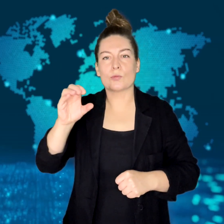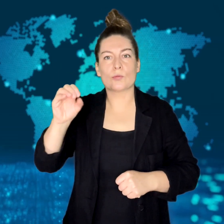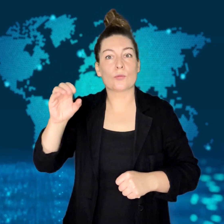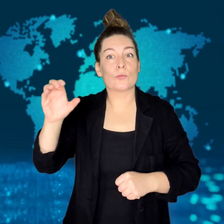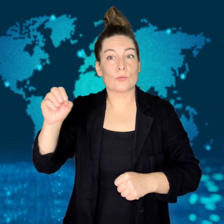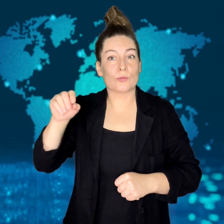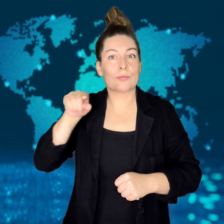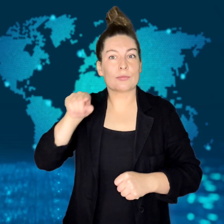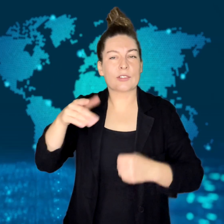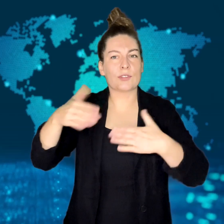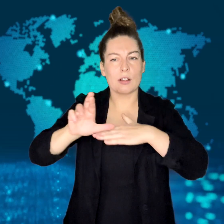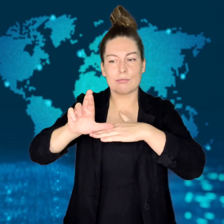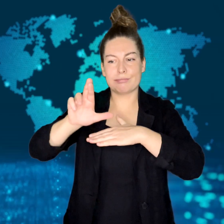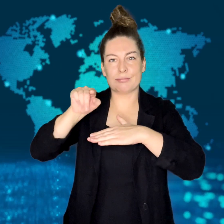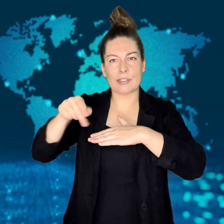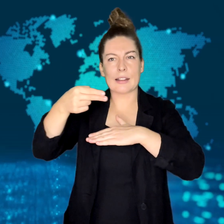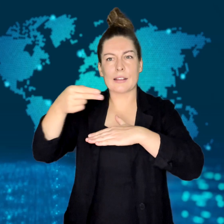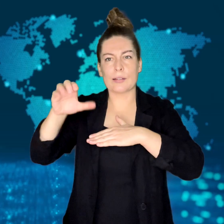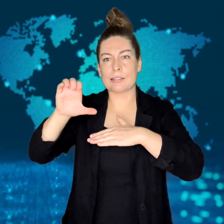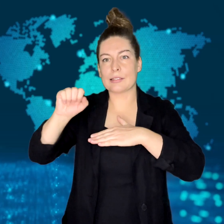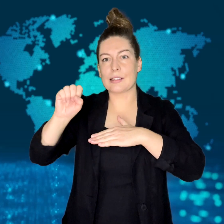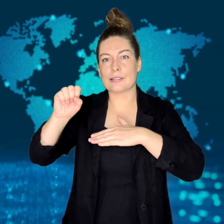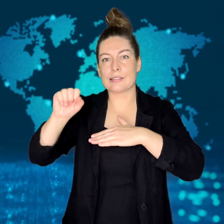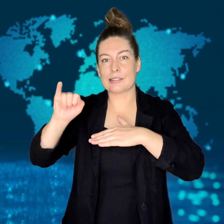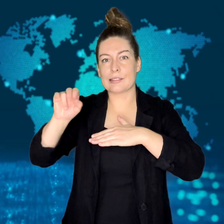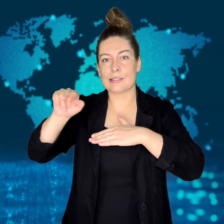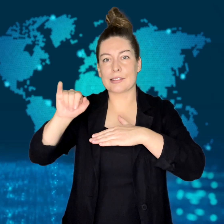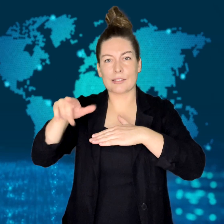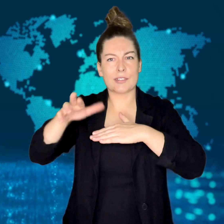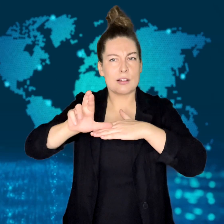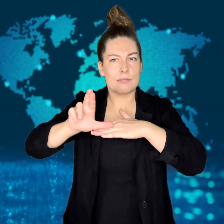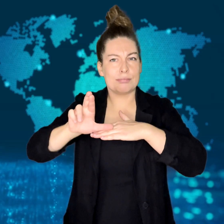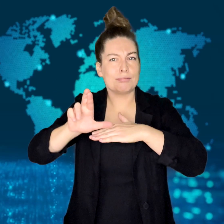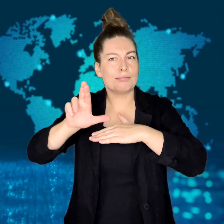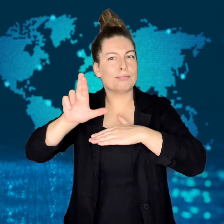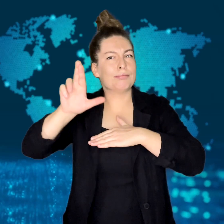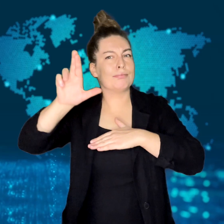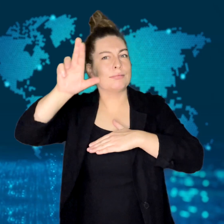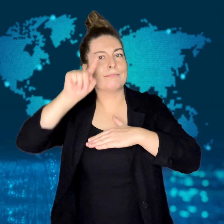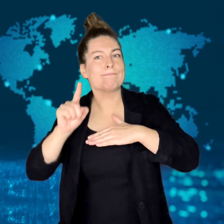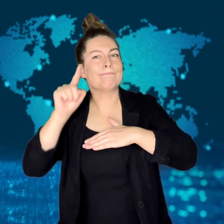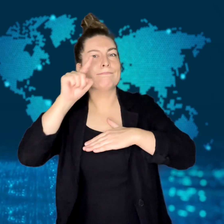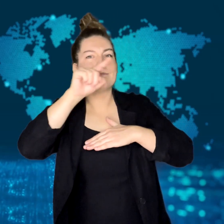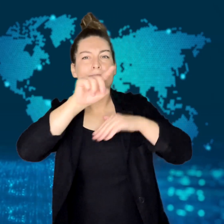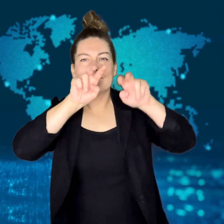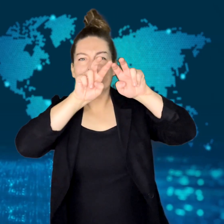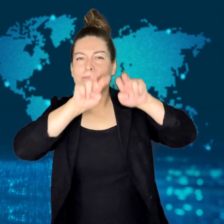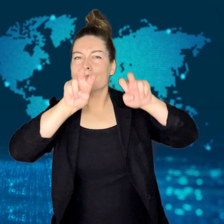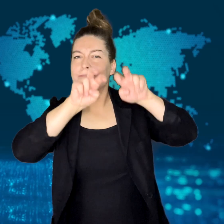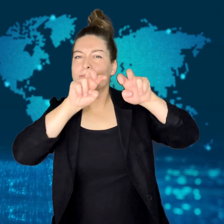A spacecraft named Cassini determined the water jets to contain